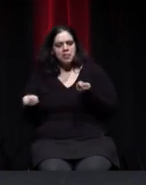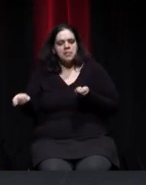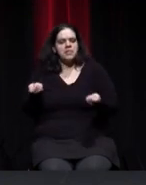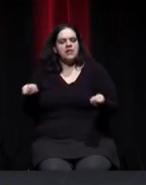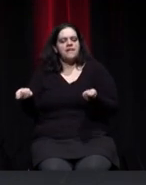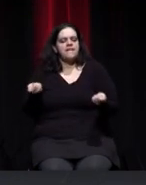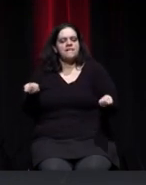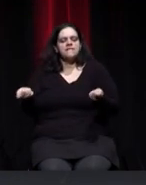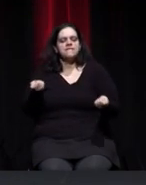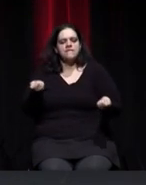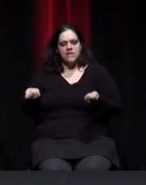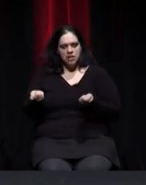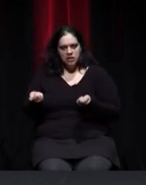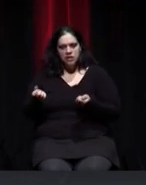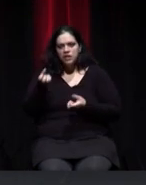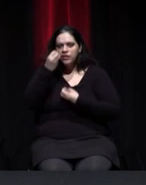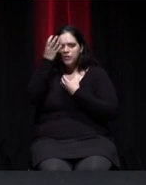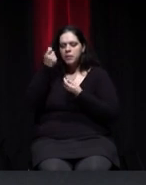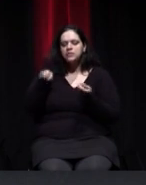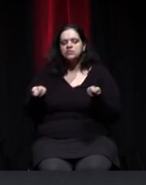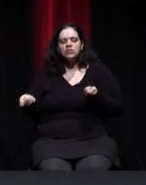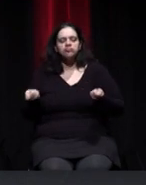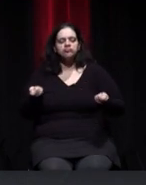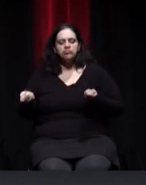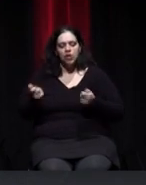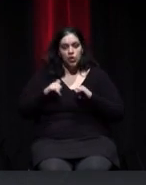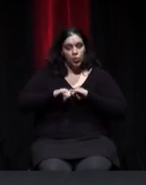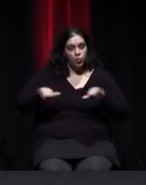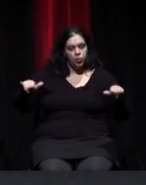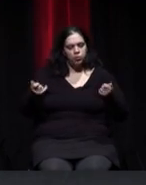Manipulation of information, the news, the truth,